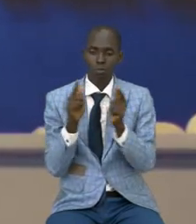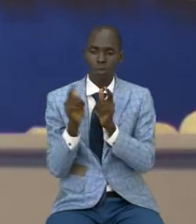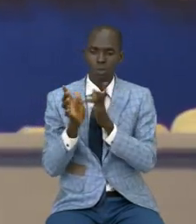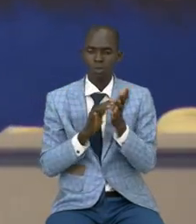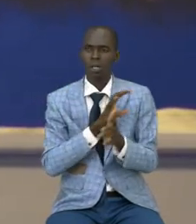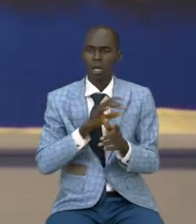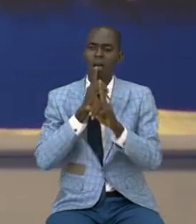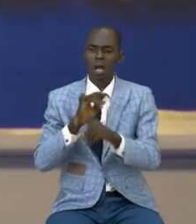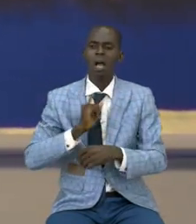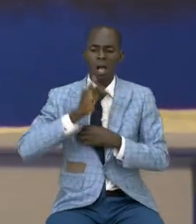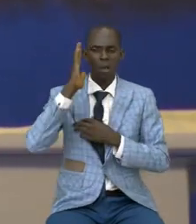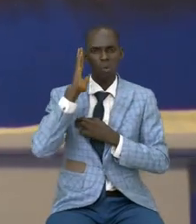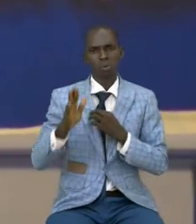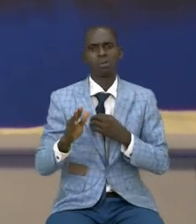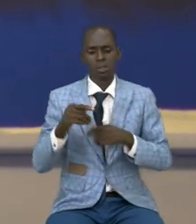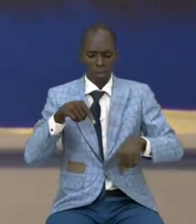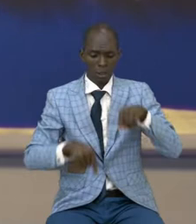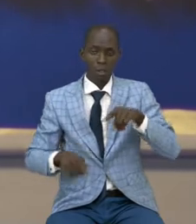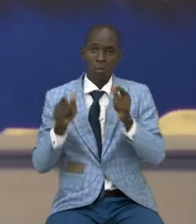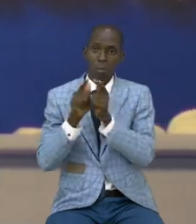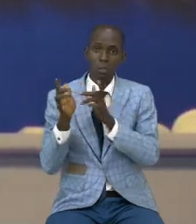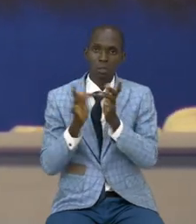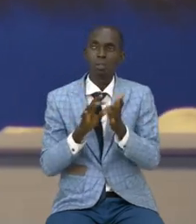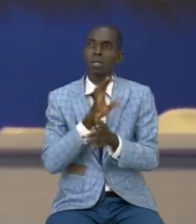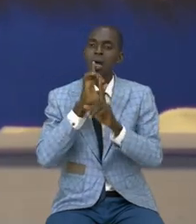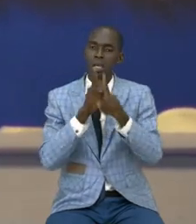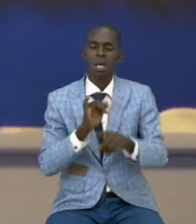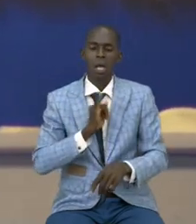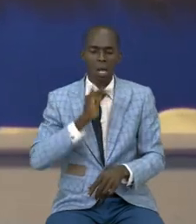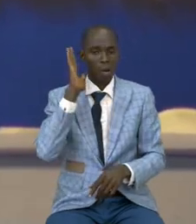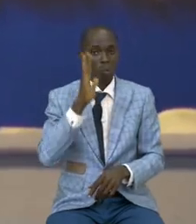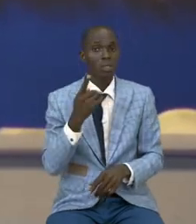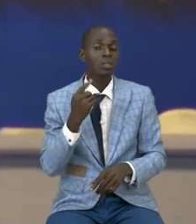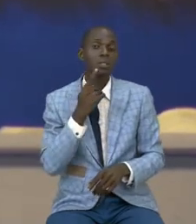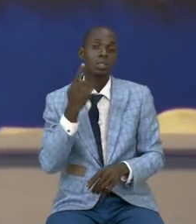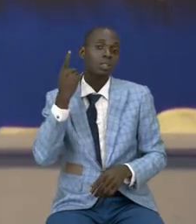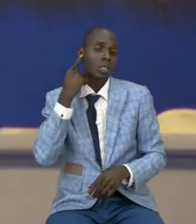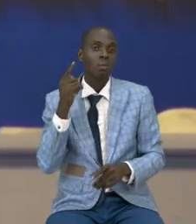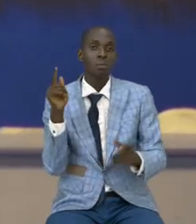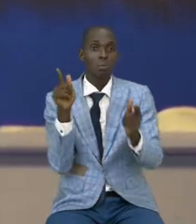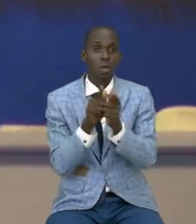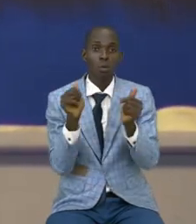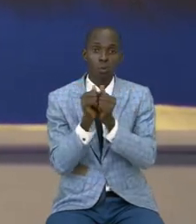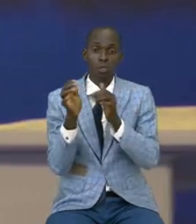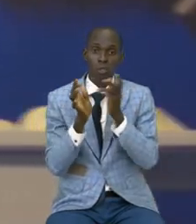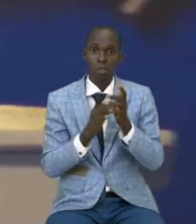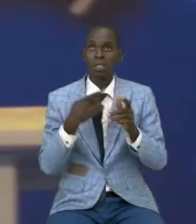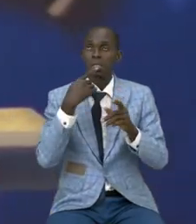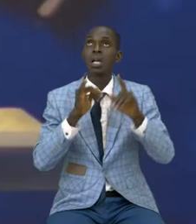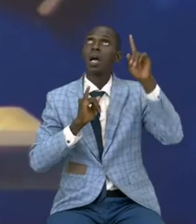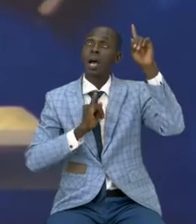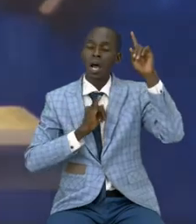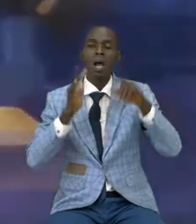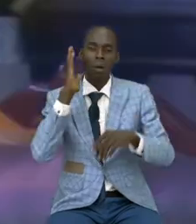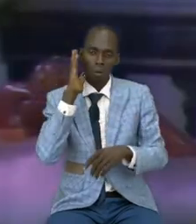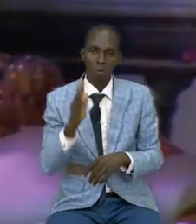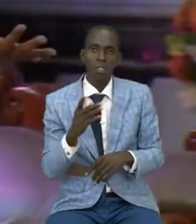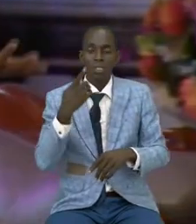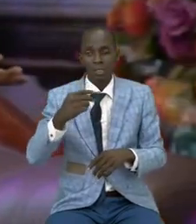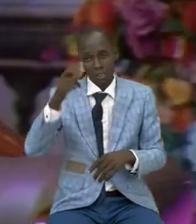the lame were brought i will the death and dumb came i will the demonized came and the